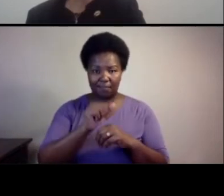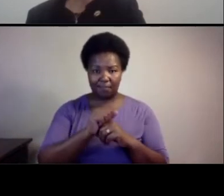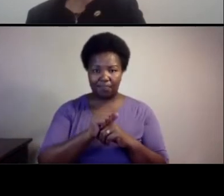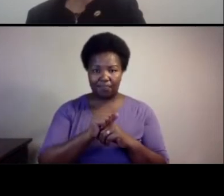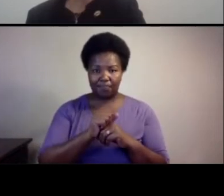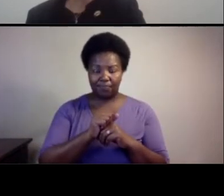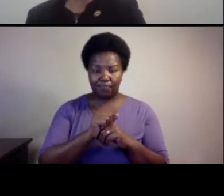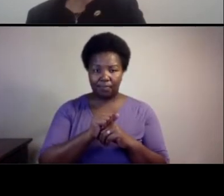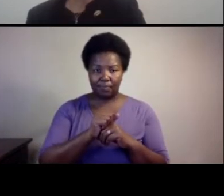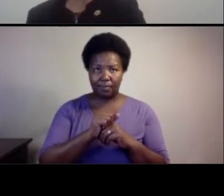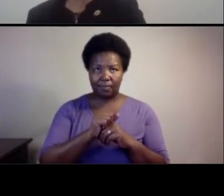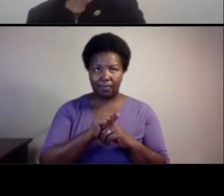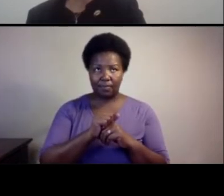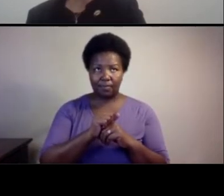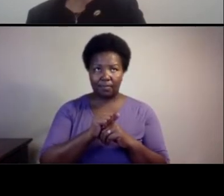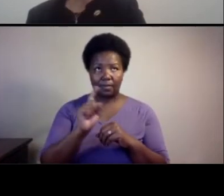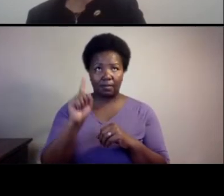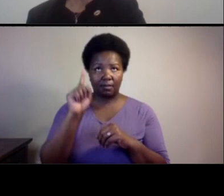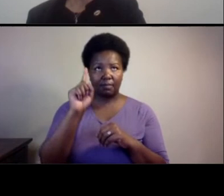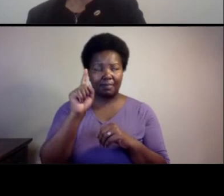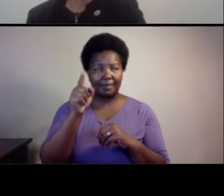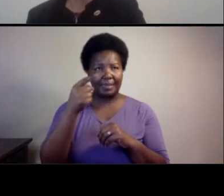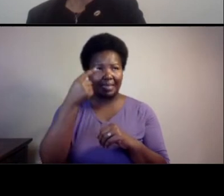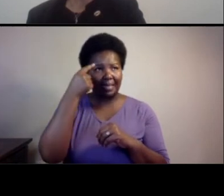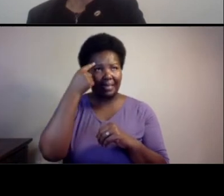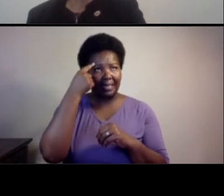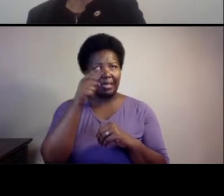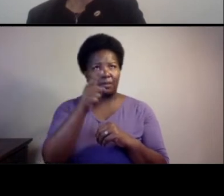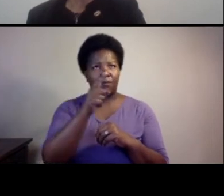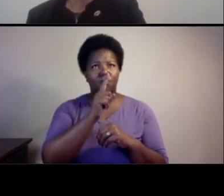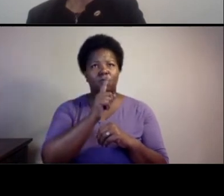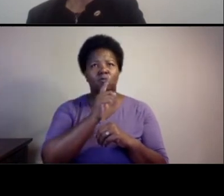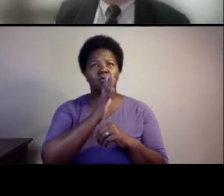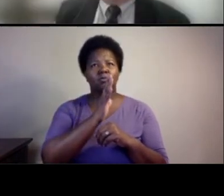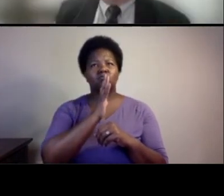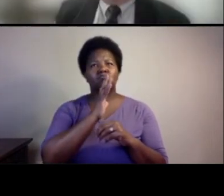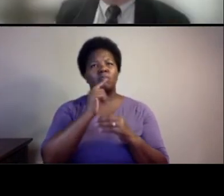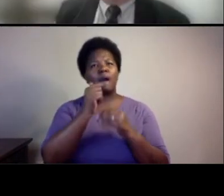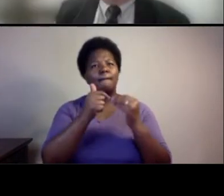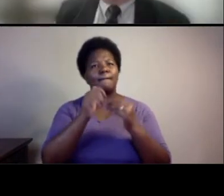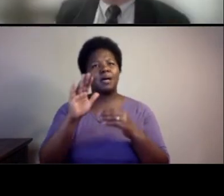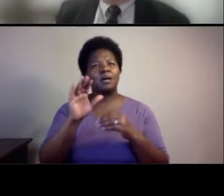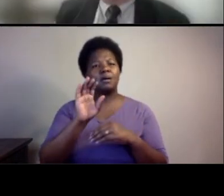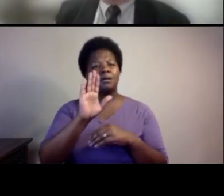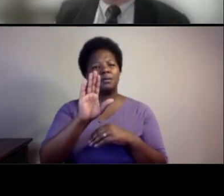i assume the person is referring to eckington uh the fedex property